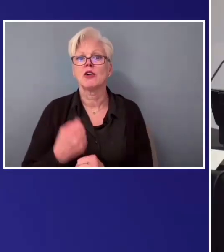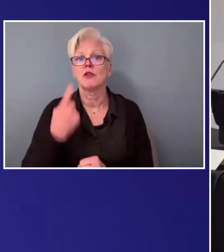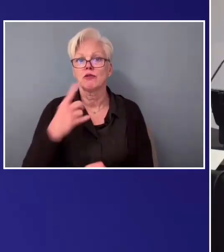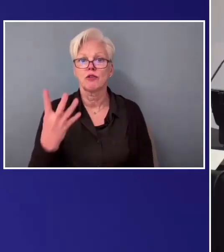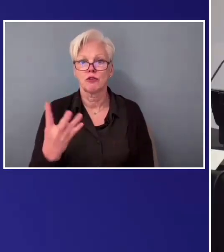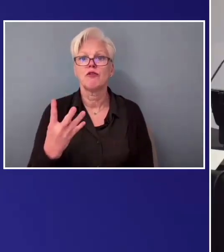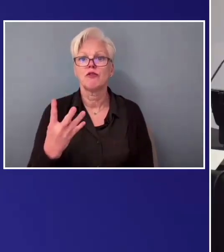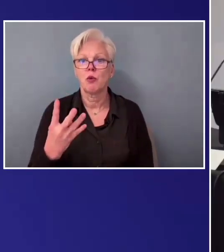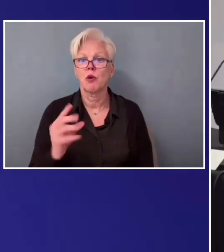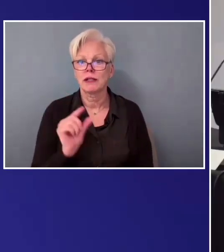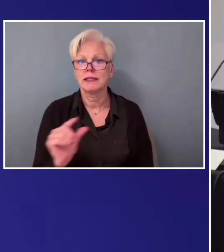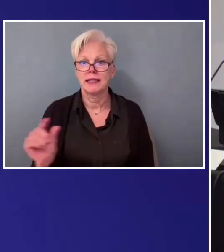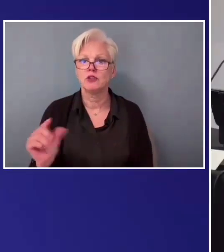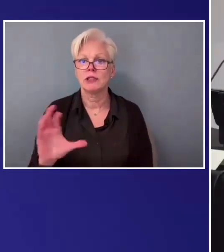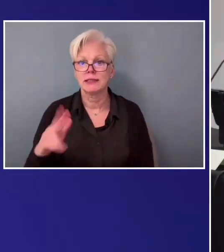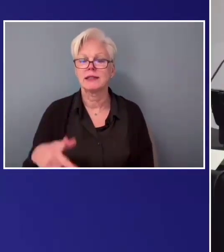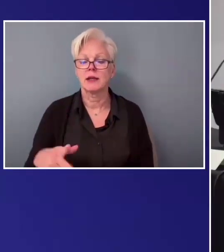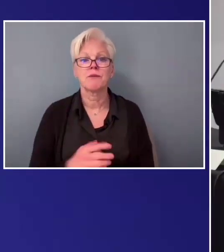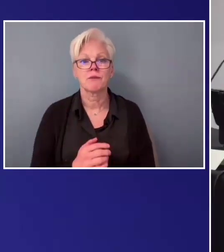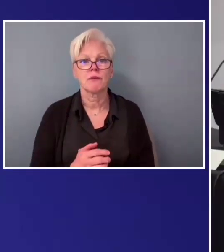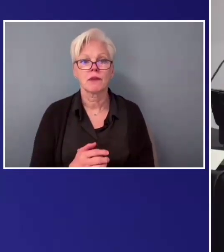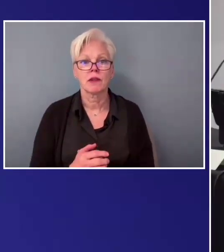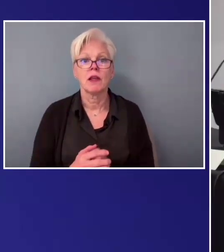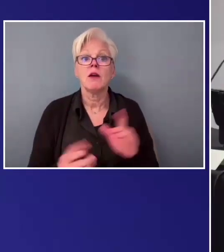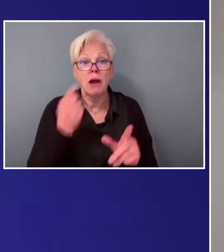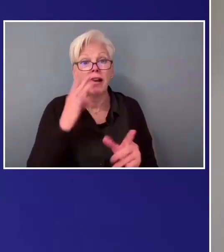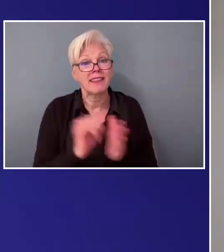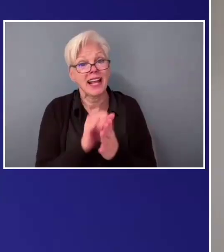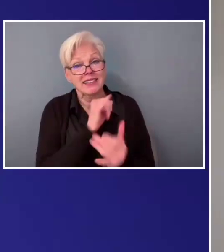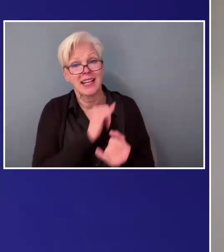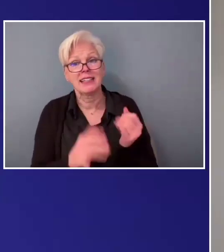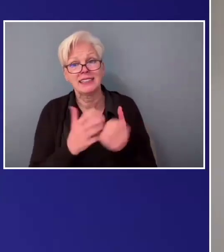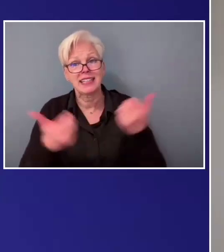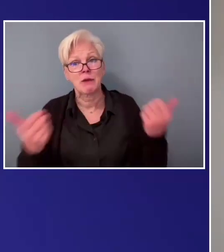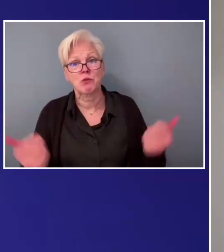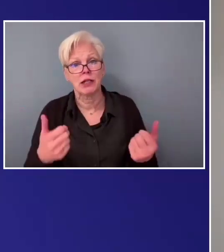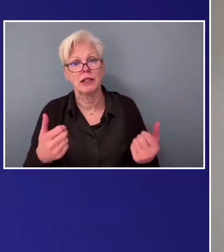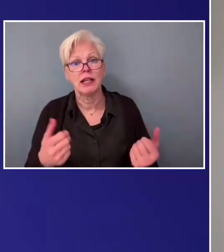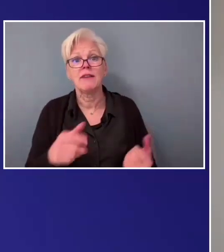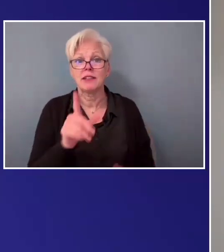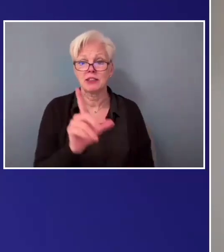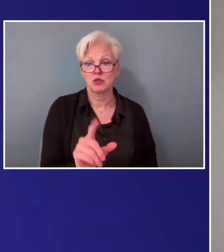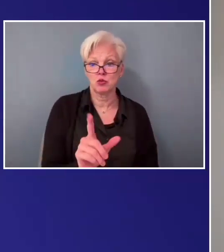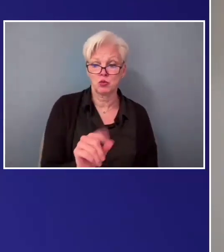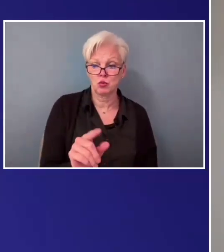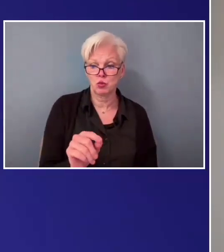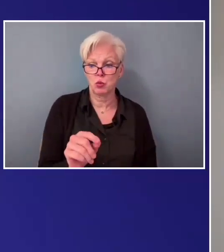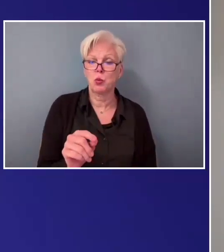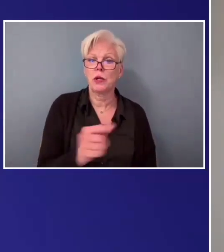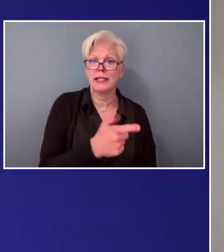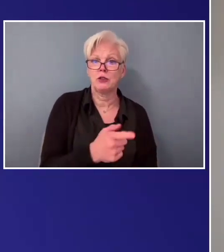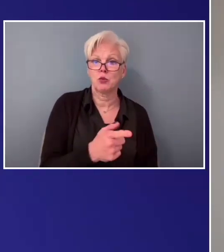But that last point is a, is a separate step. So if you didn't -- if it's 2021 and you're at the six-digit CIP level,